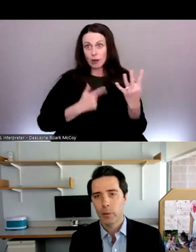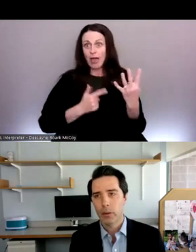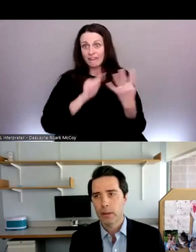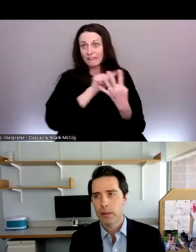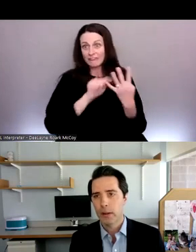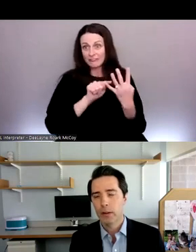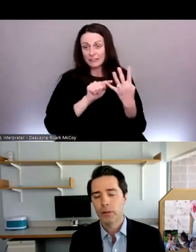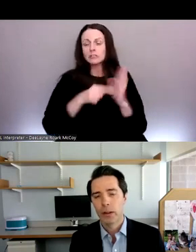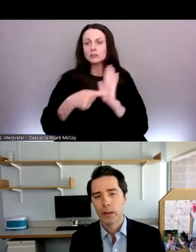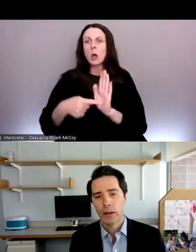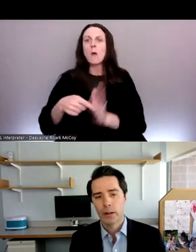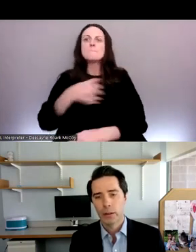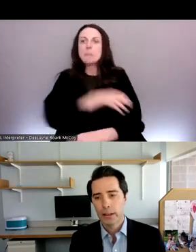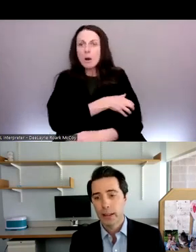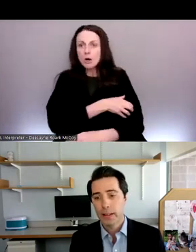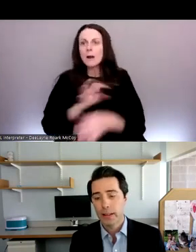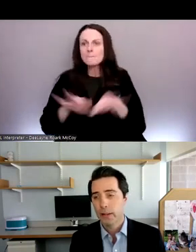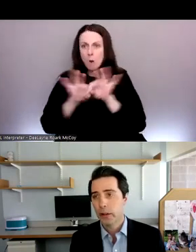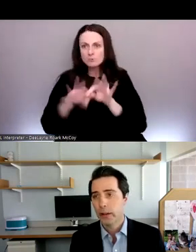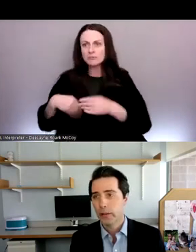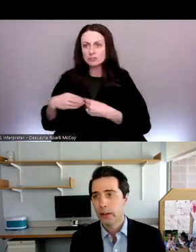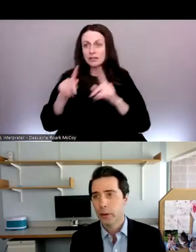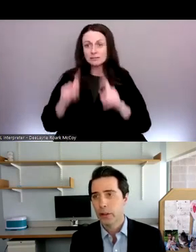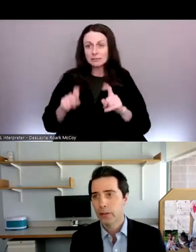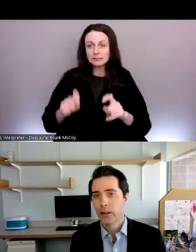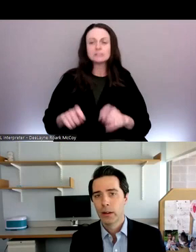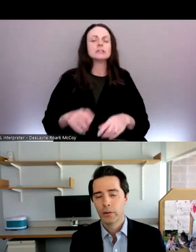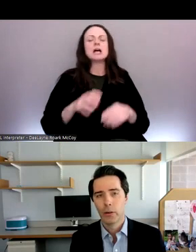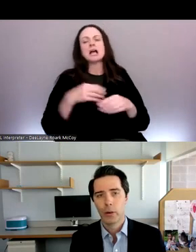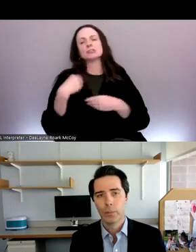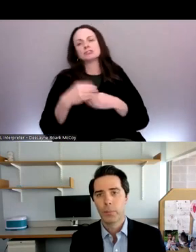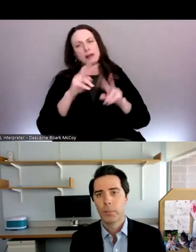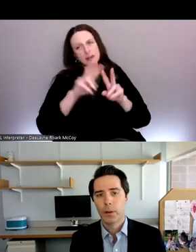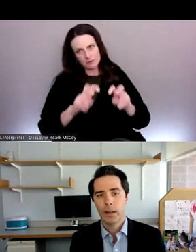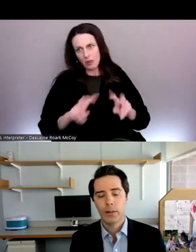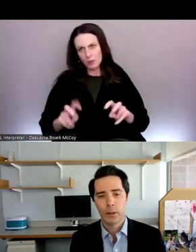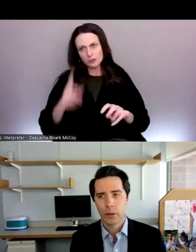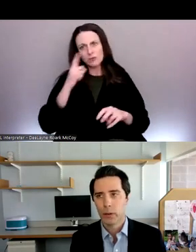importance of genetic testing and